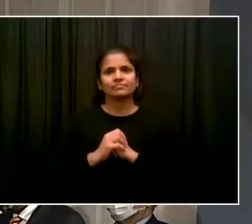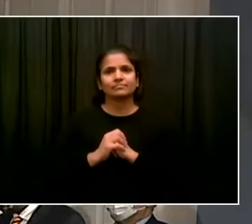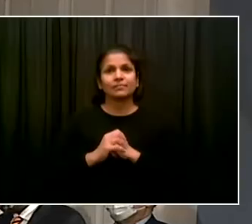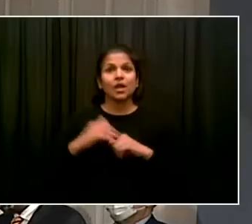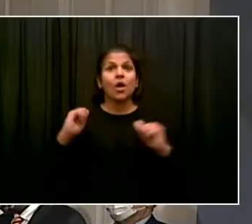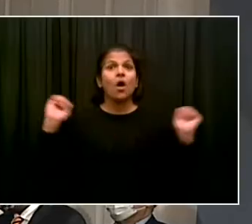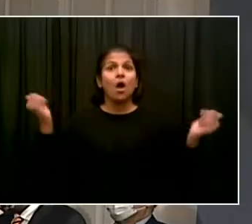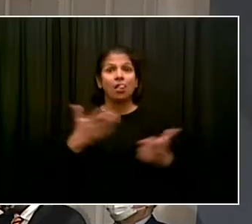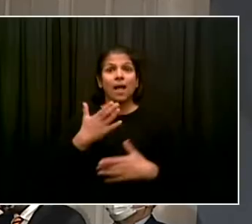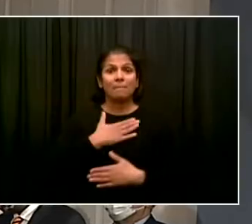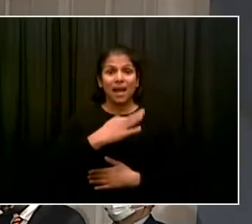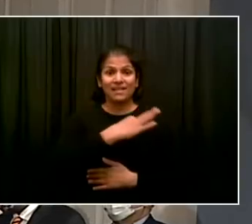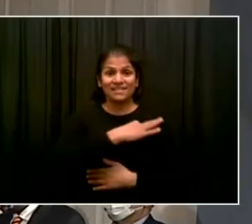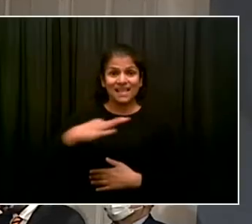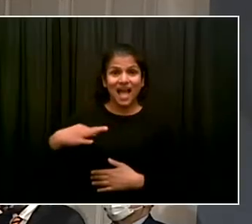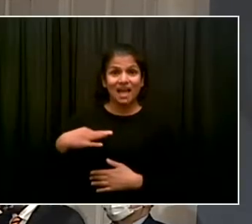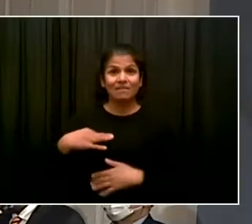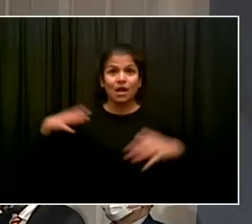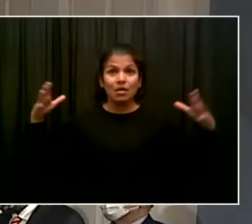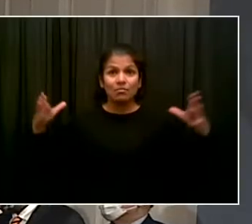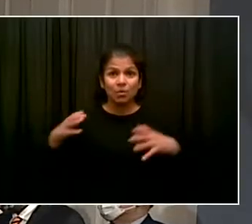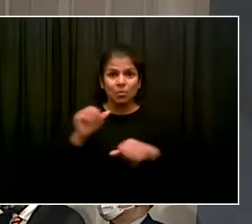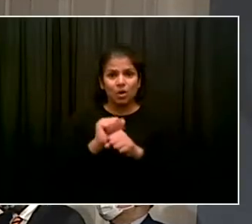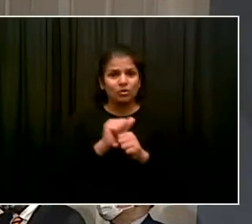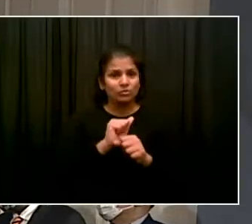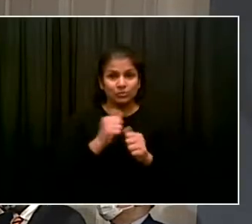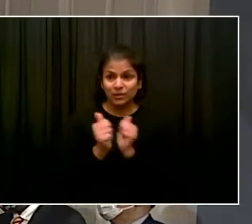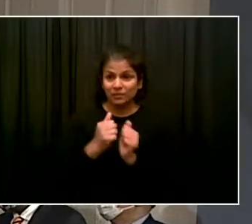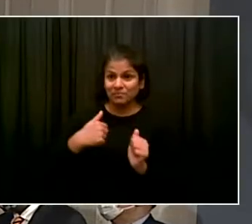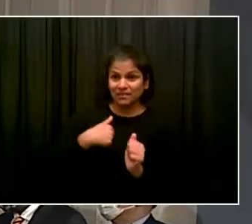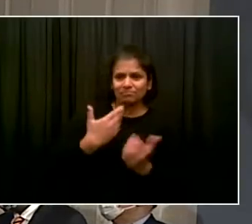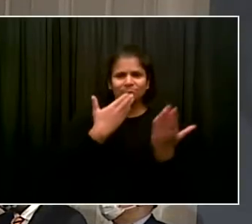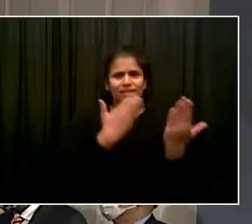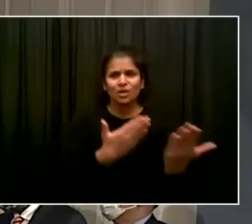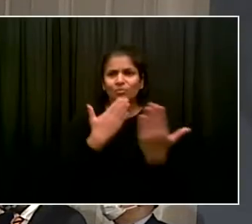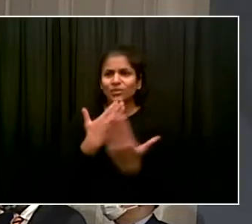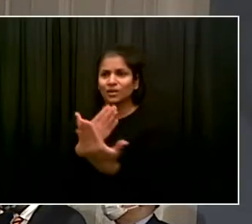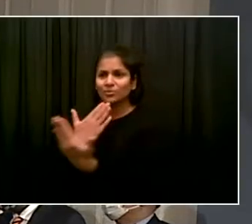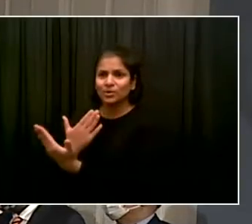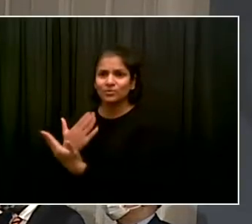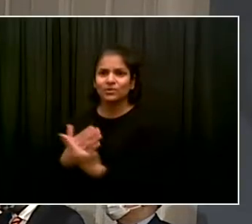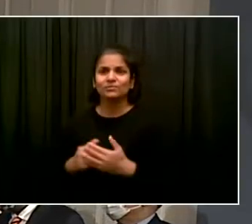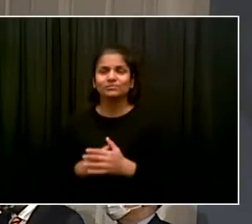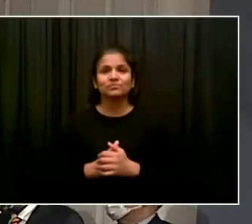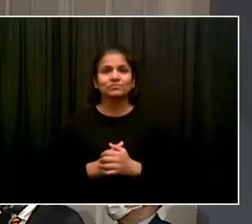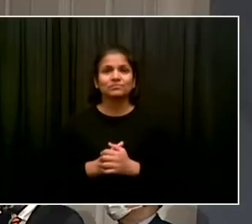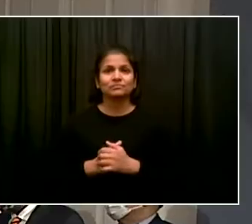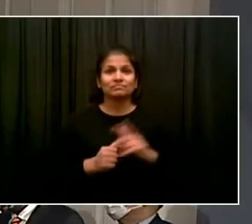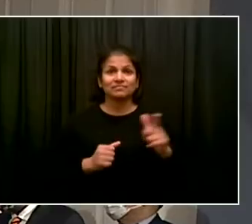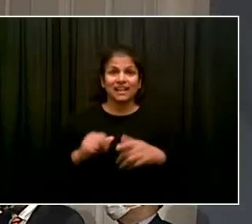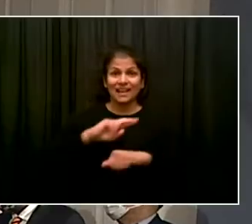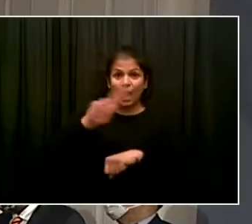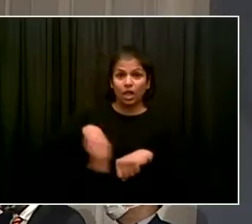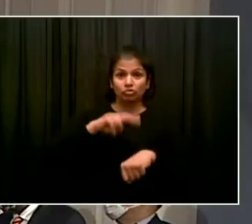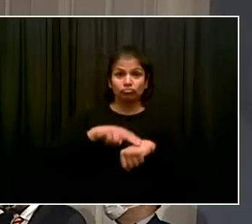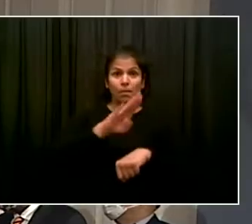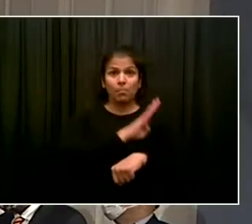OUR CHIEF OF STAFF UNDER THE DNKIINS